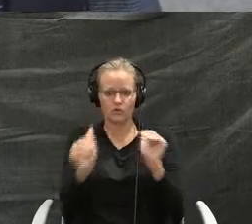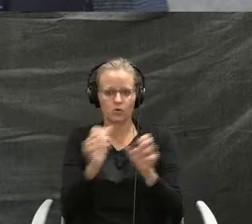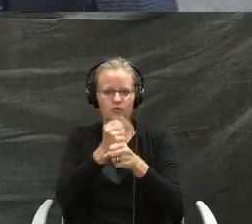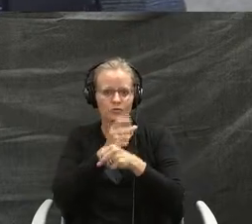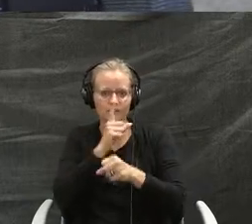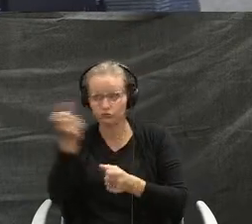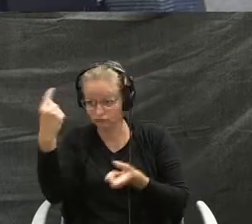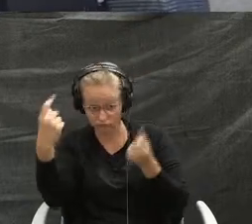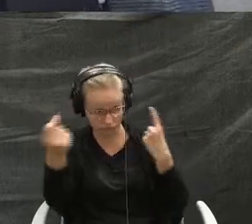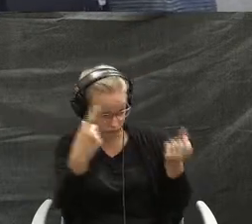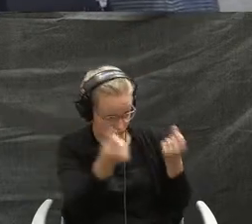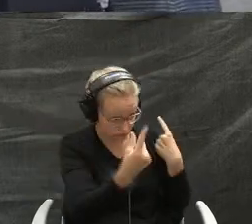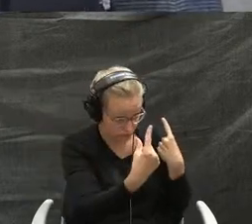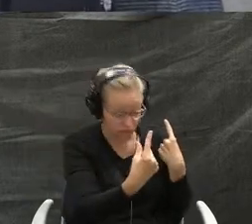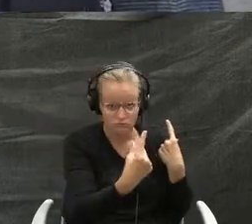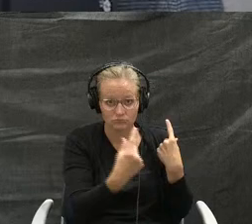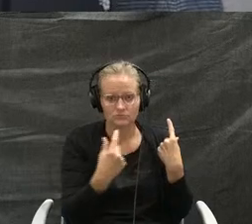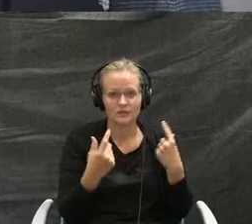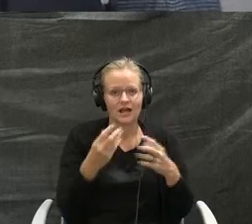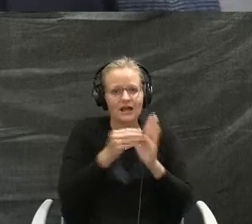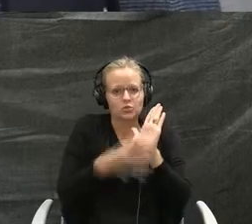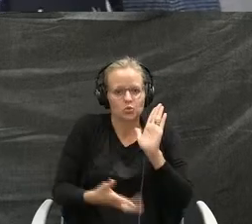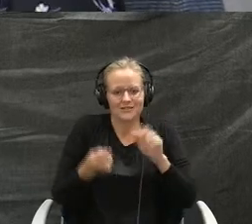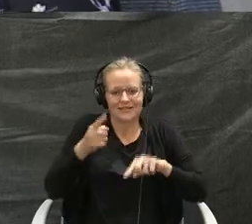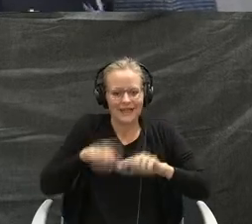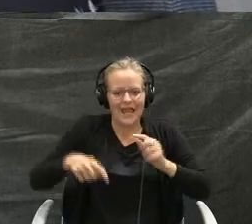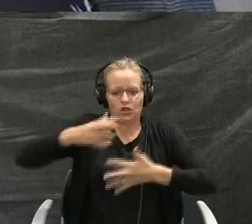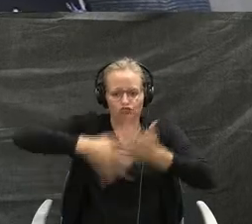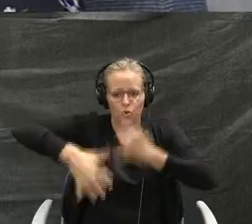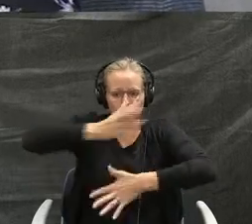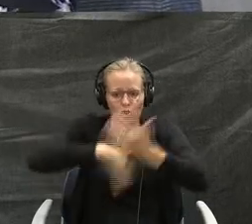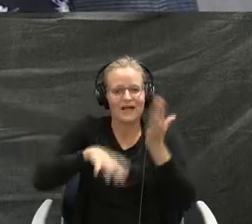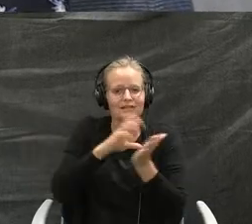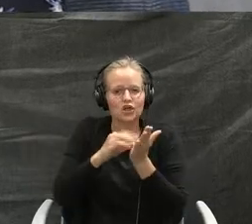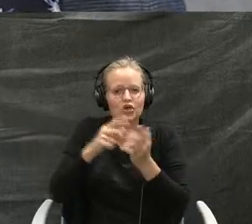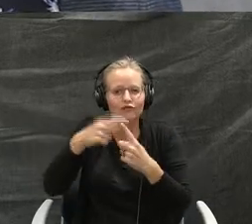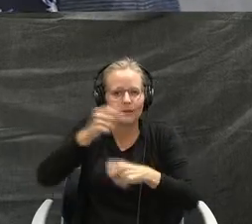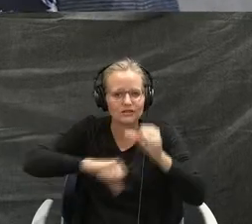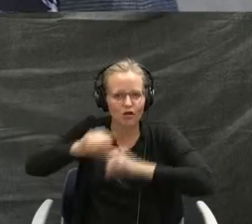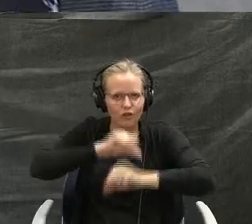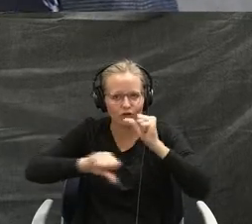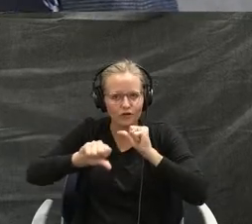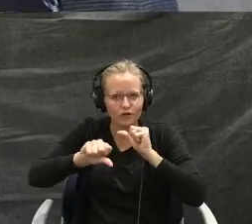and learn from one another. Meanwhile, I would be recorded for live streaming purposes so